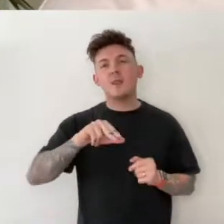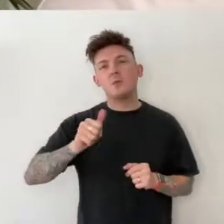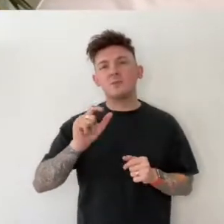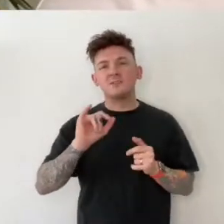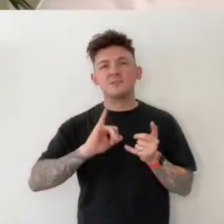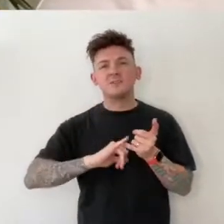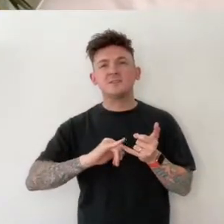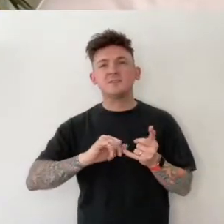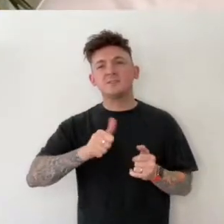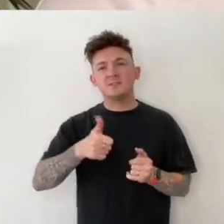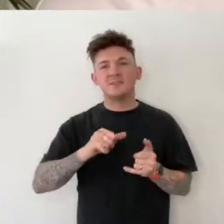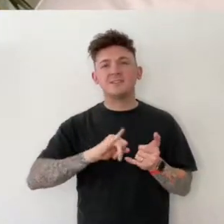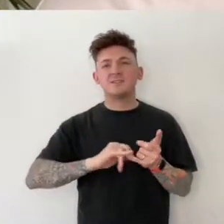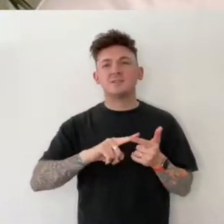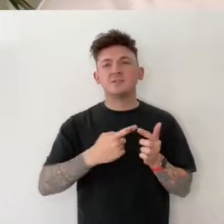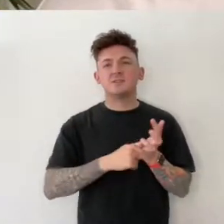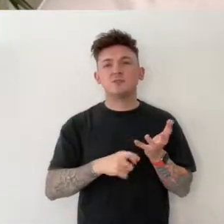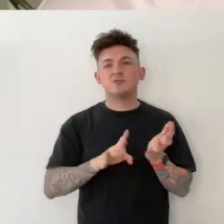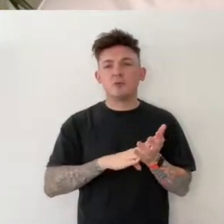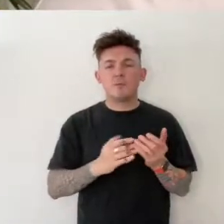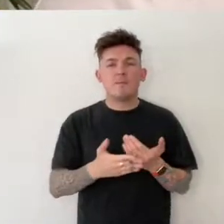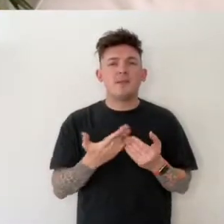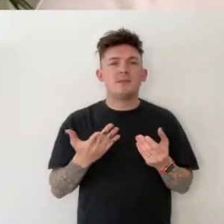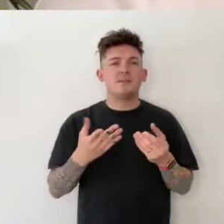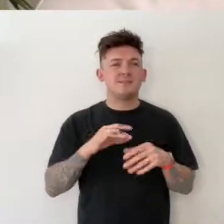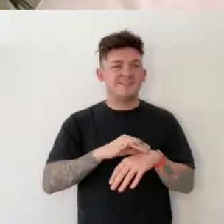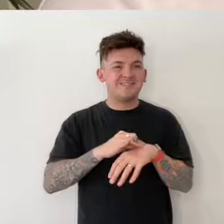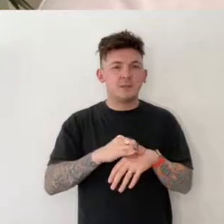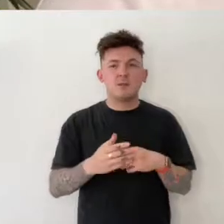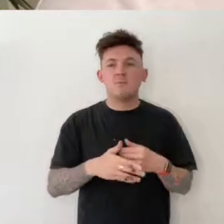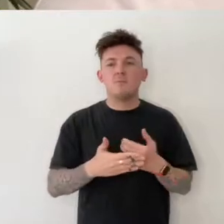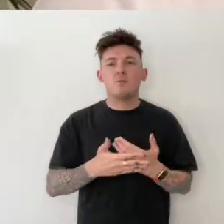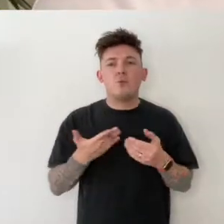and that just helps to rehydrate the skin, then put the cream on and then i go and get